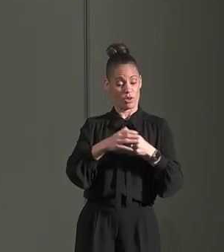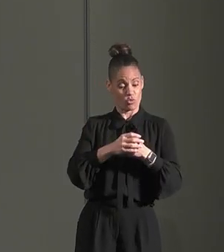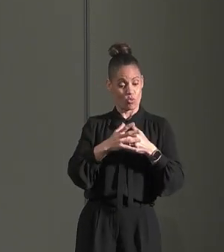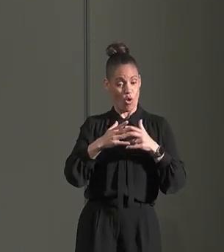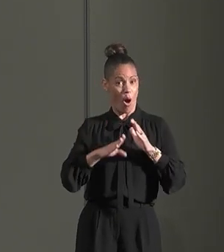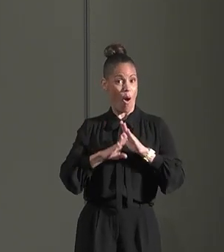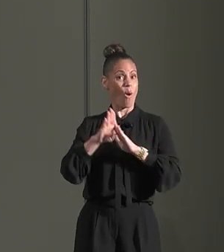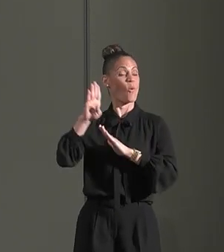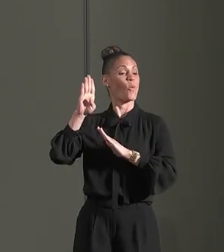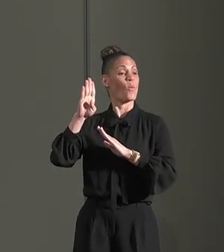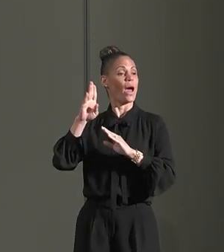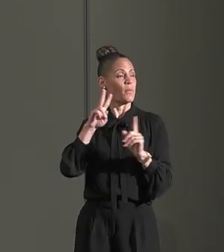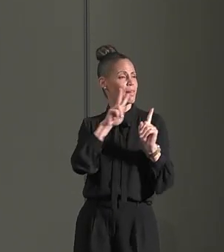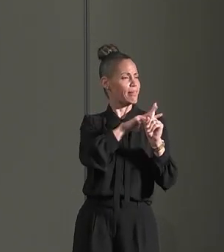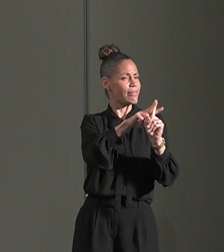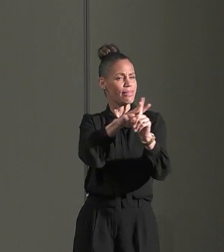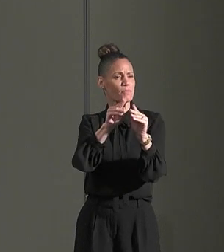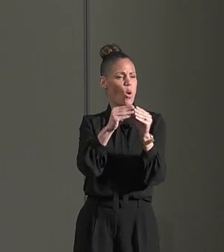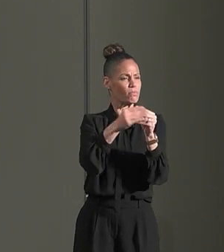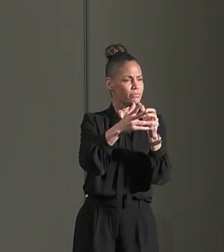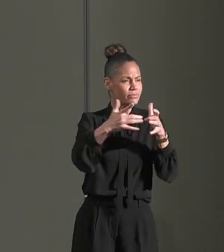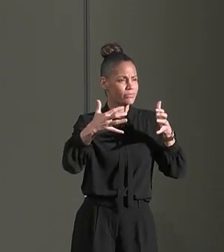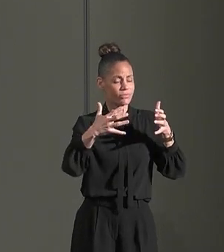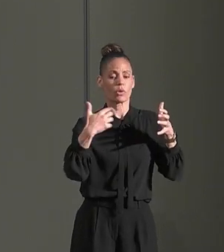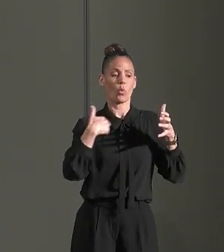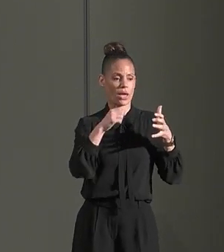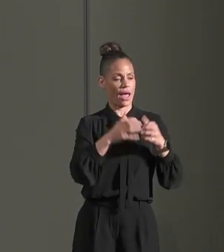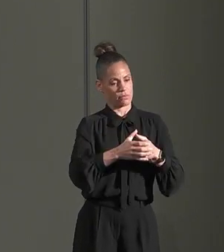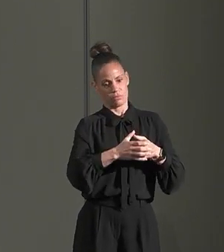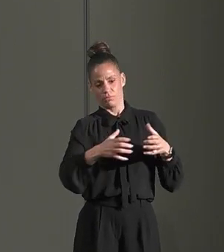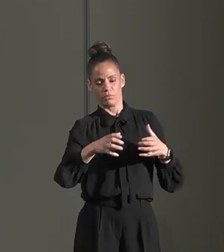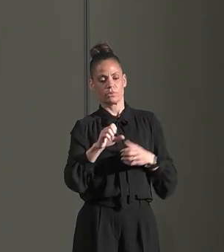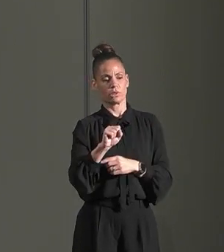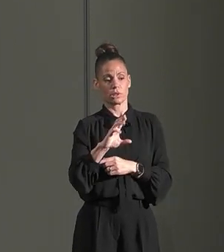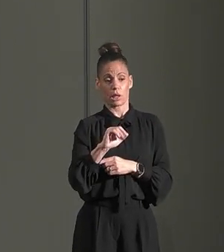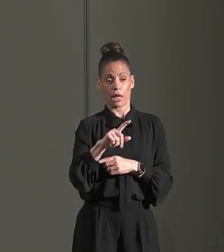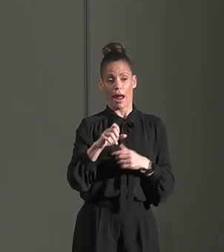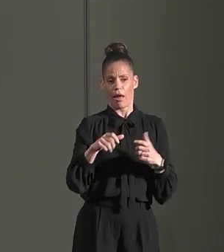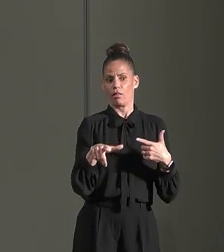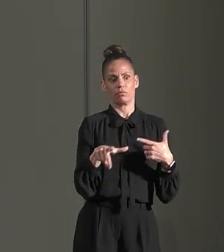are applying this, they the ability to scale and integrate as Anne talked about with our